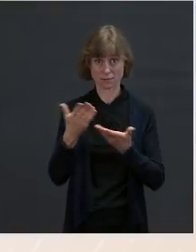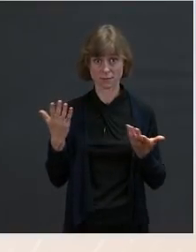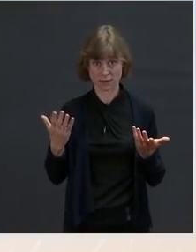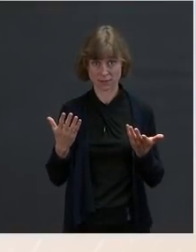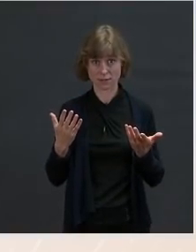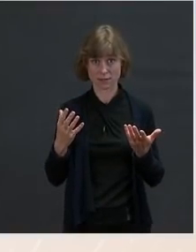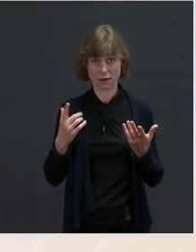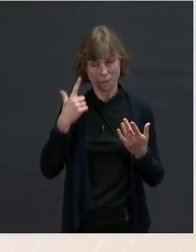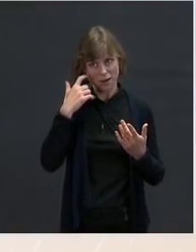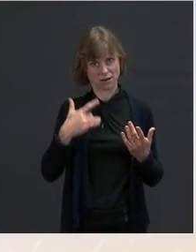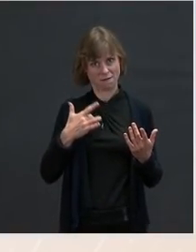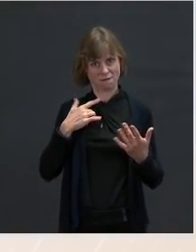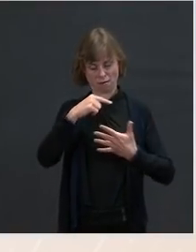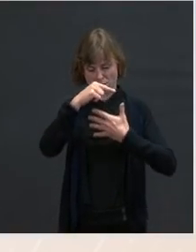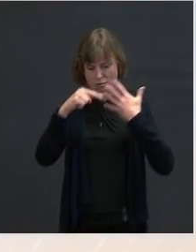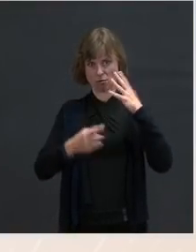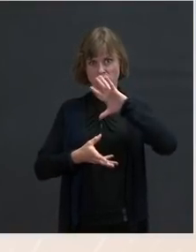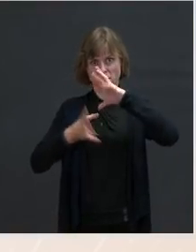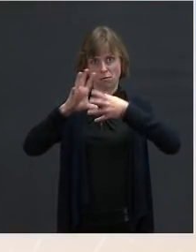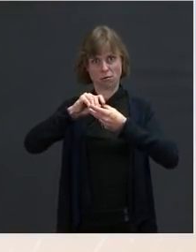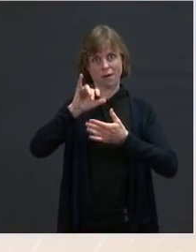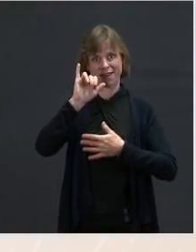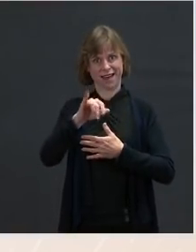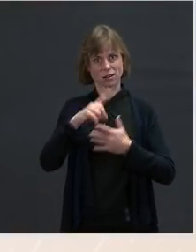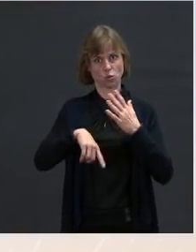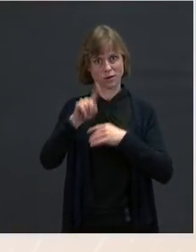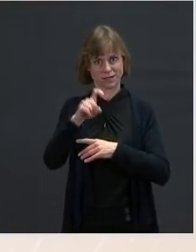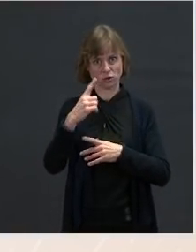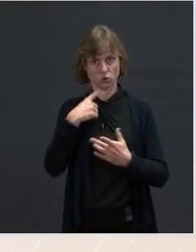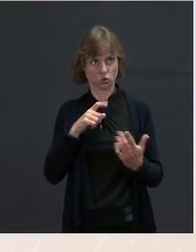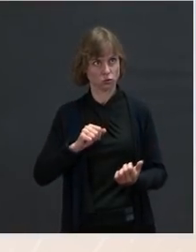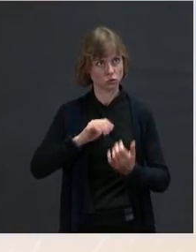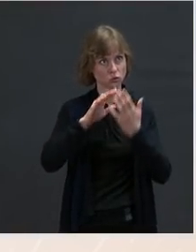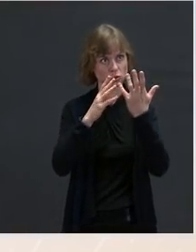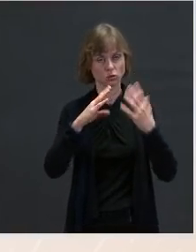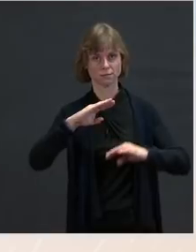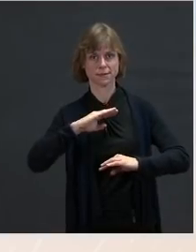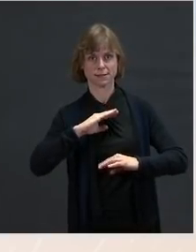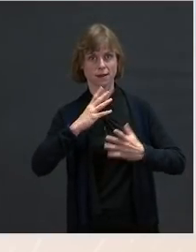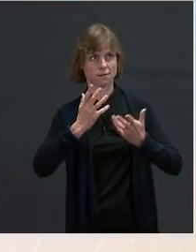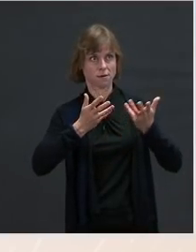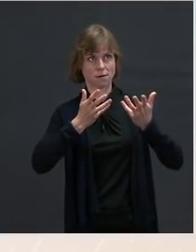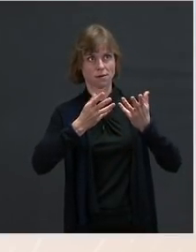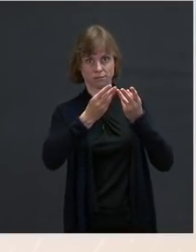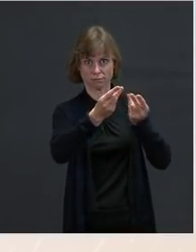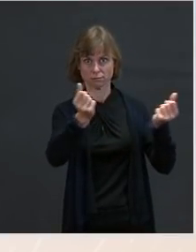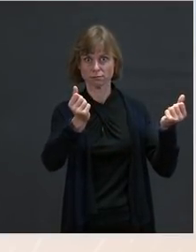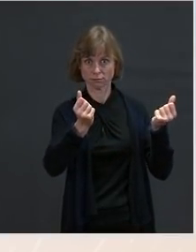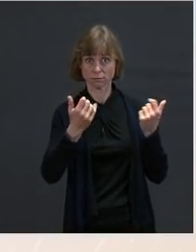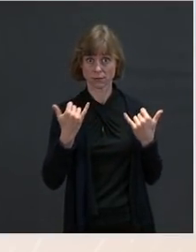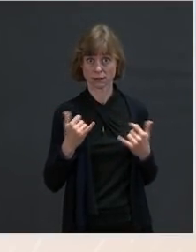that were needed to meet the moment we're facing. And certainly, you know, he looks to Congress